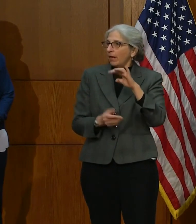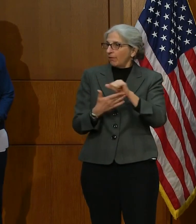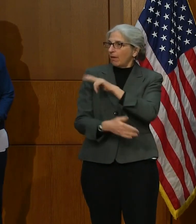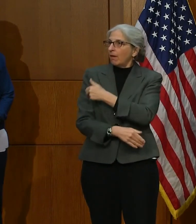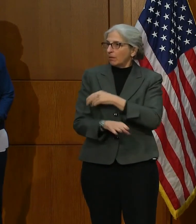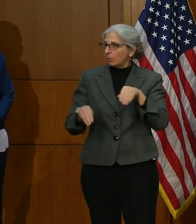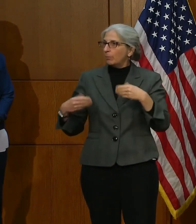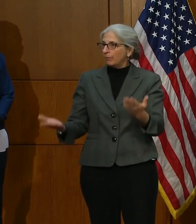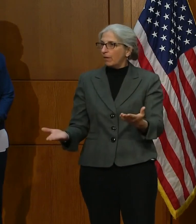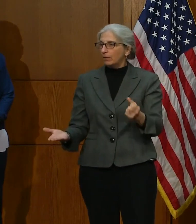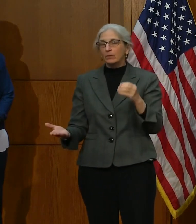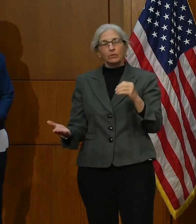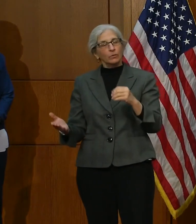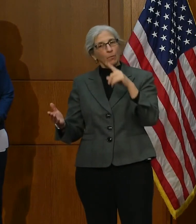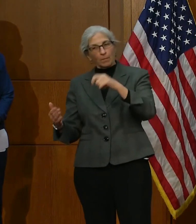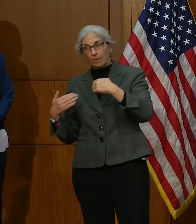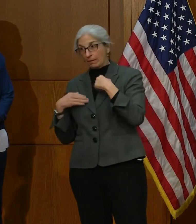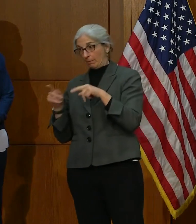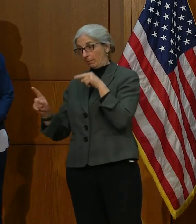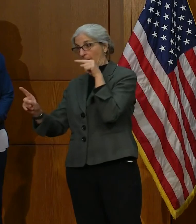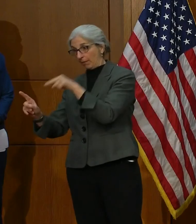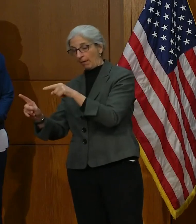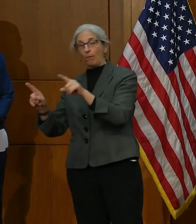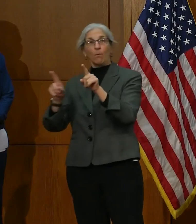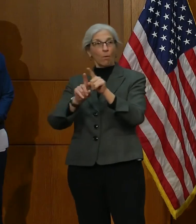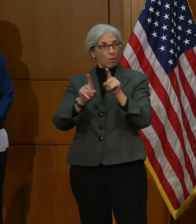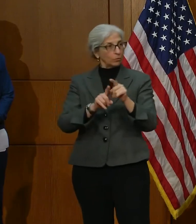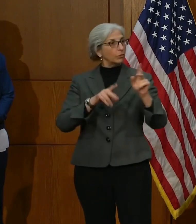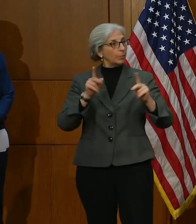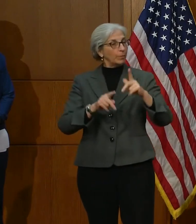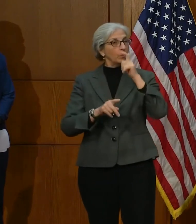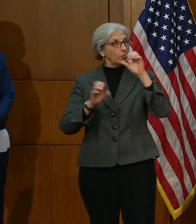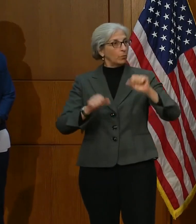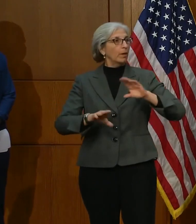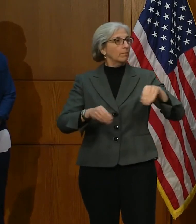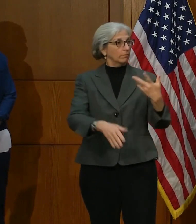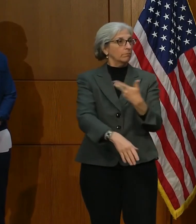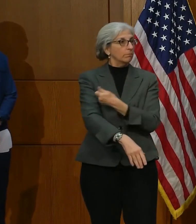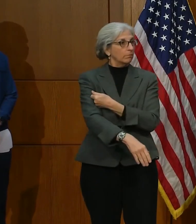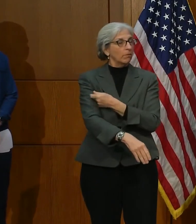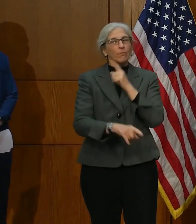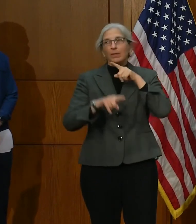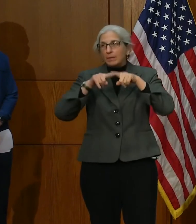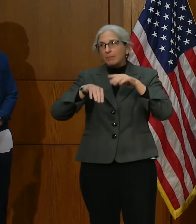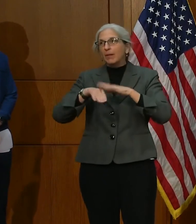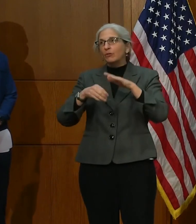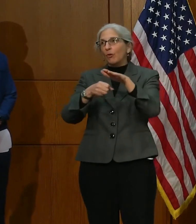OF CARE THEY PROVIDE, SO I THINK IT WILL. IT WILL BE A LITTLE BIT DIFFERENT, DEPENDING ON THE NEEDS OF THE REGION.